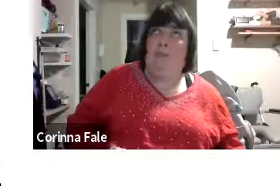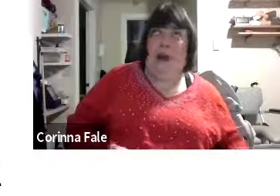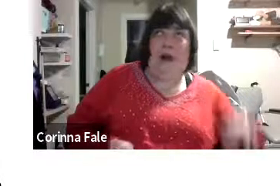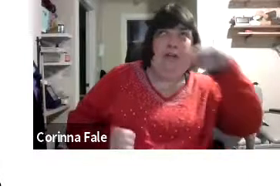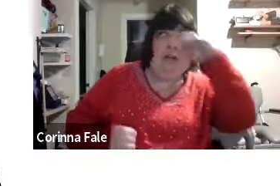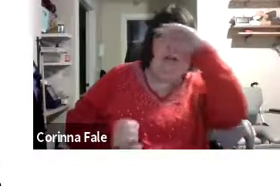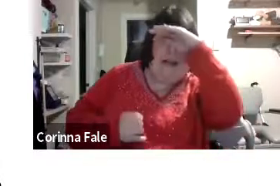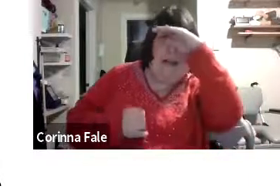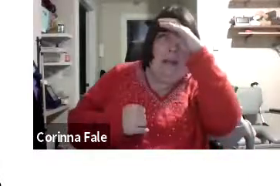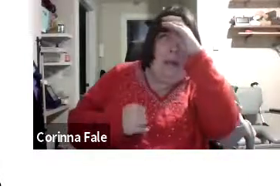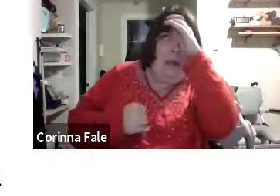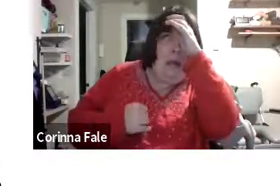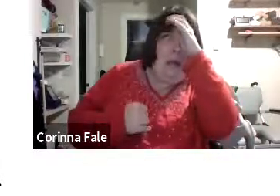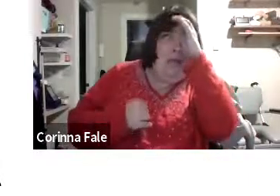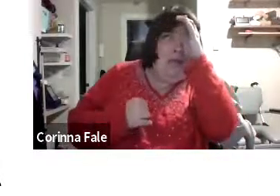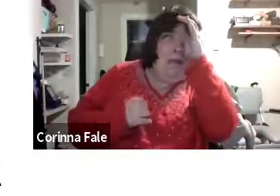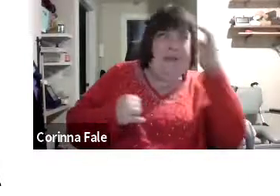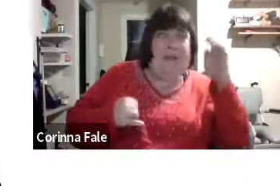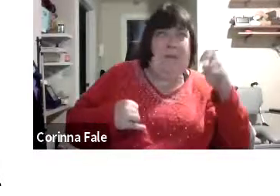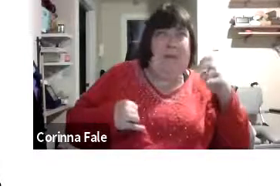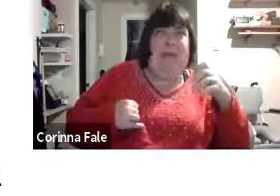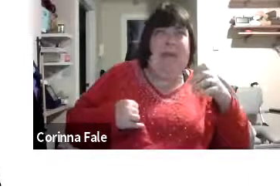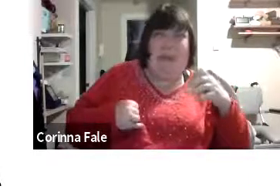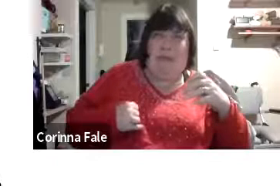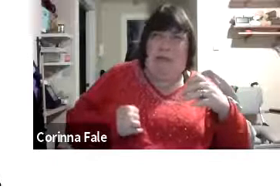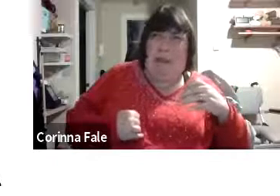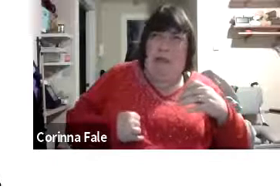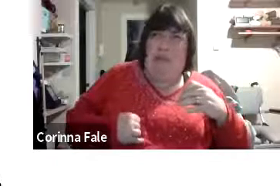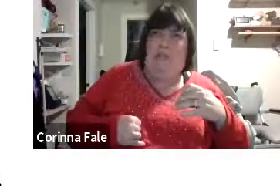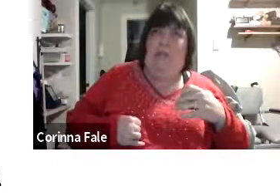Corinna Fale: be hard to find someone that might be able to use.